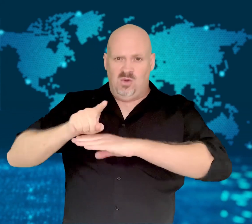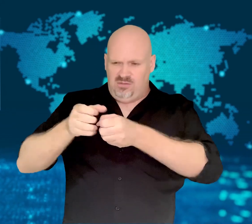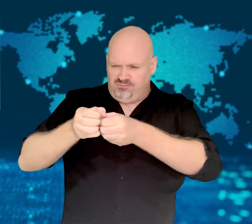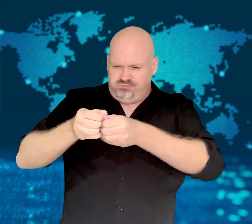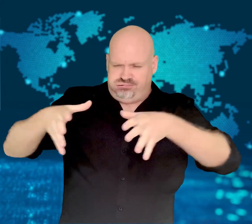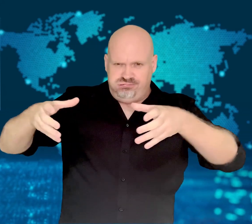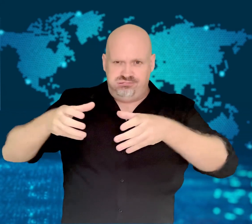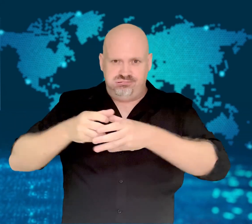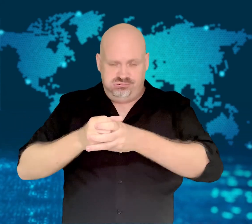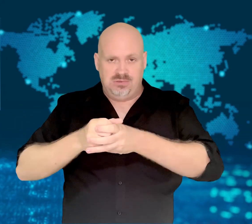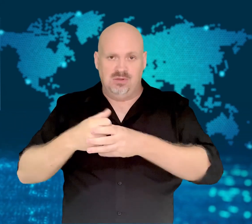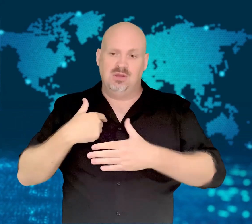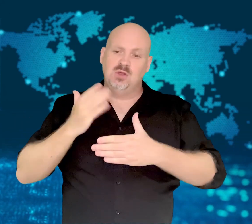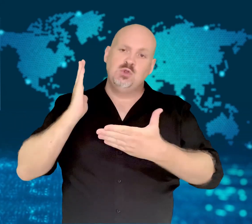nuclear weapons.